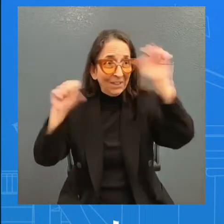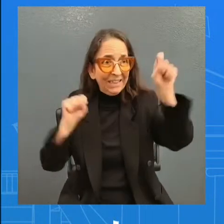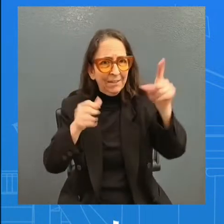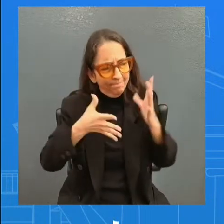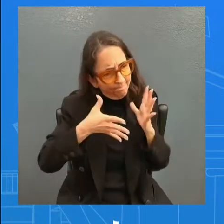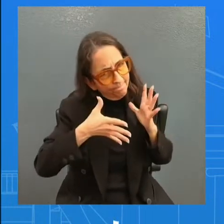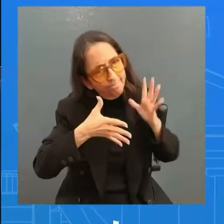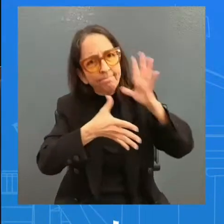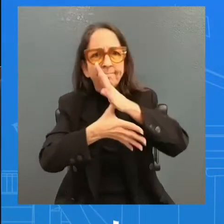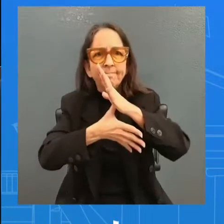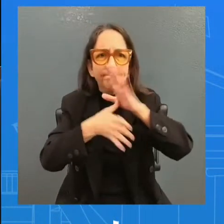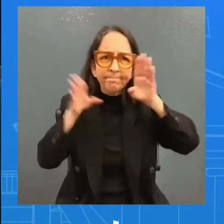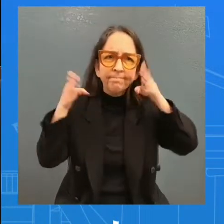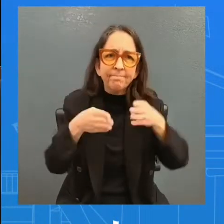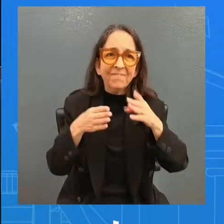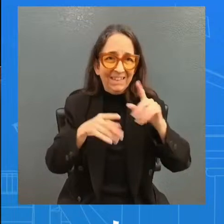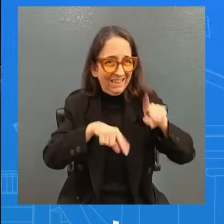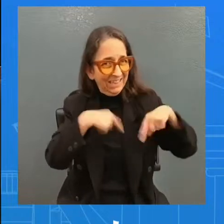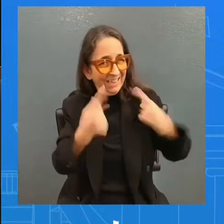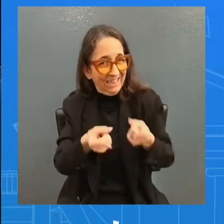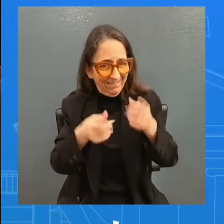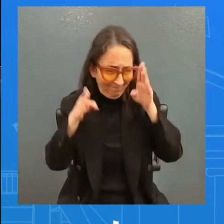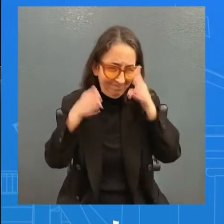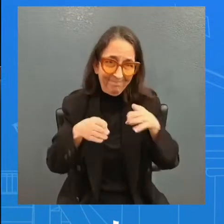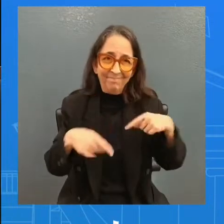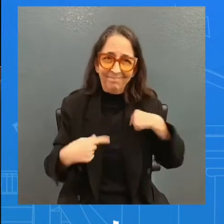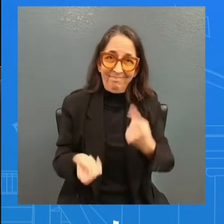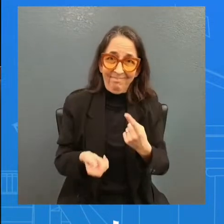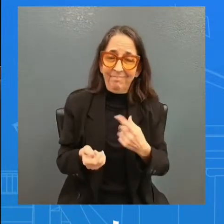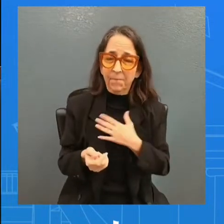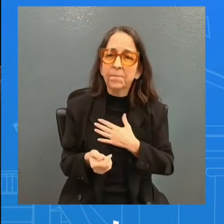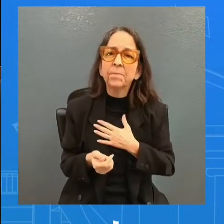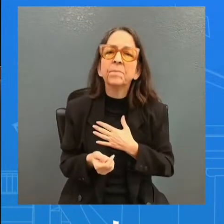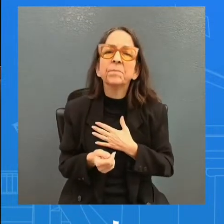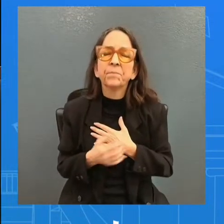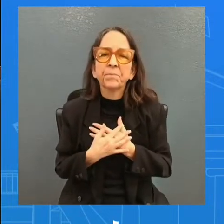The Press: Both suspects in New Orleans and Las Vegas served in the military.